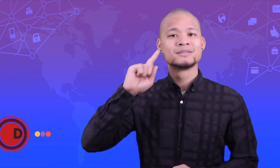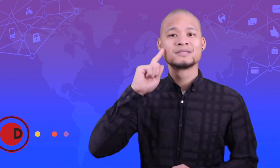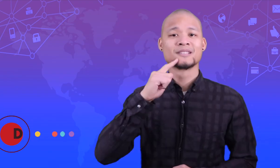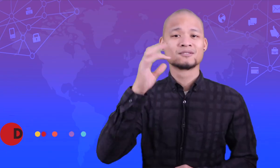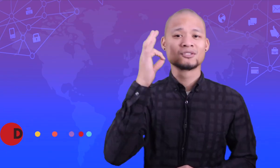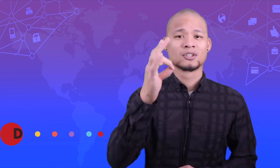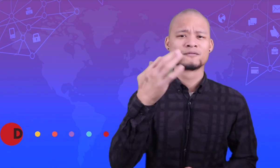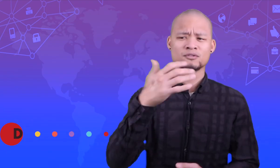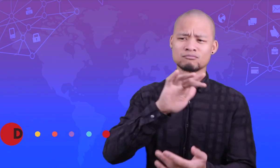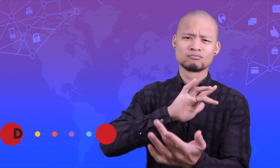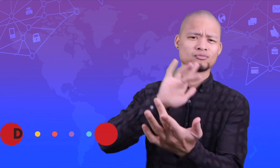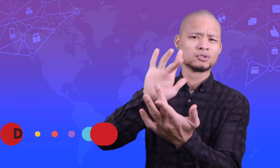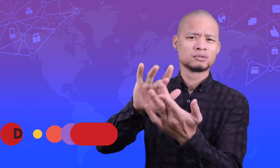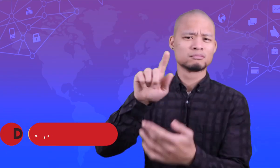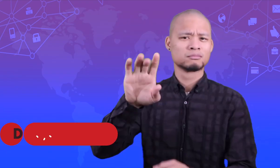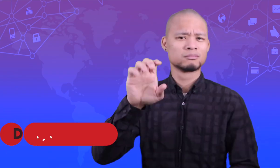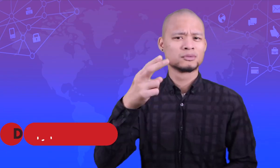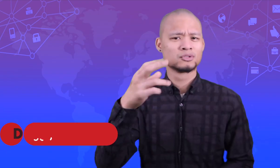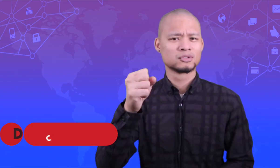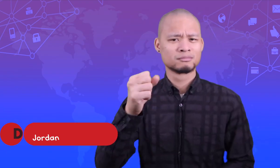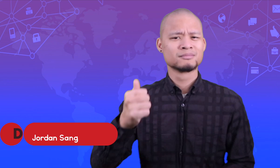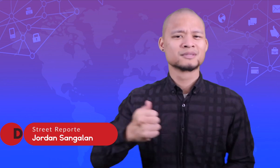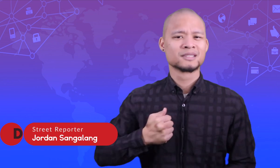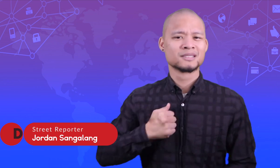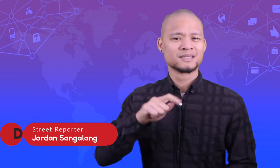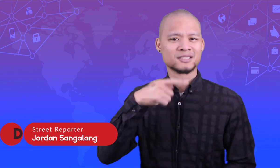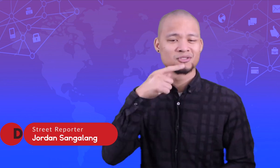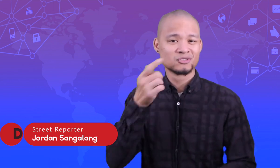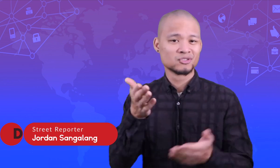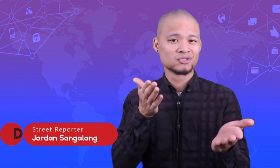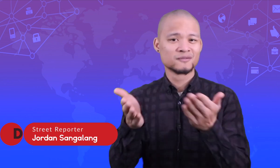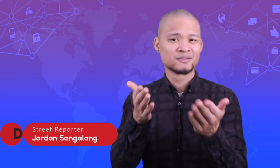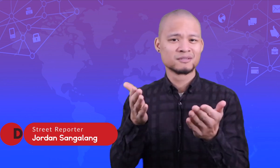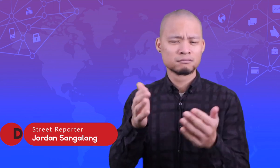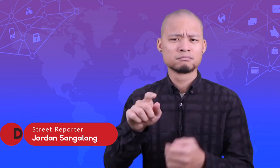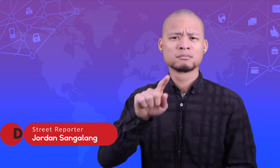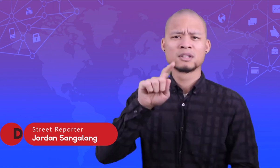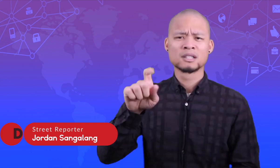[JORDAN]: DeafDots reached out to Canadian Hearing Services (CHS)